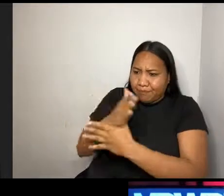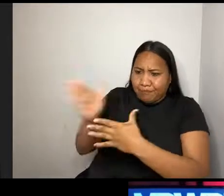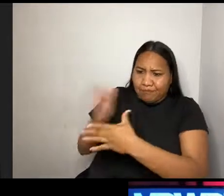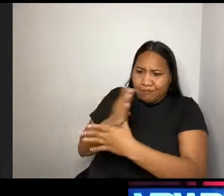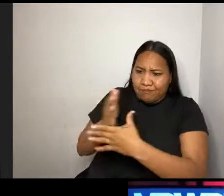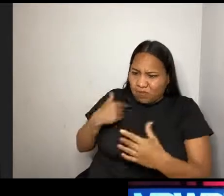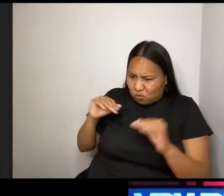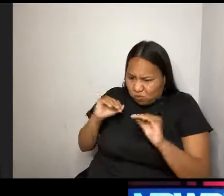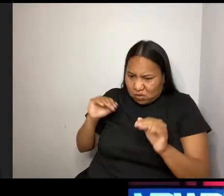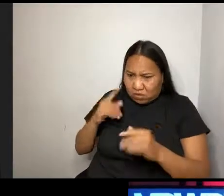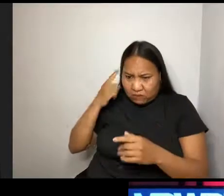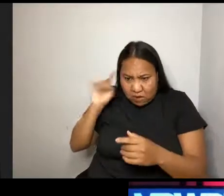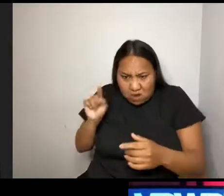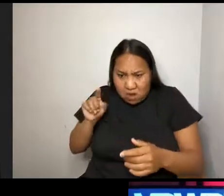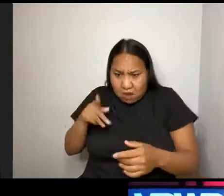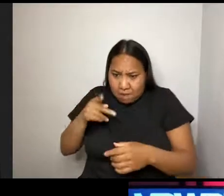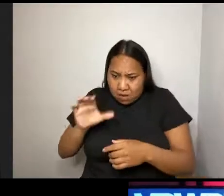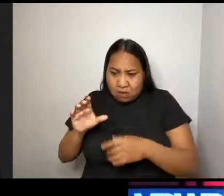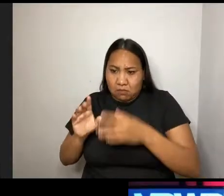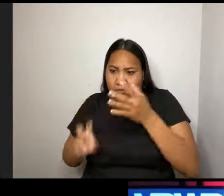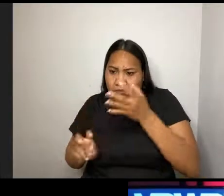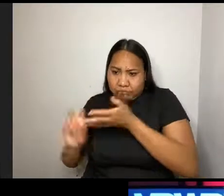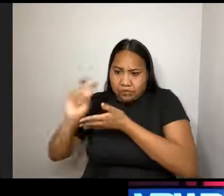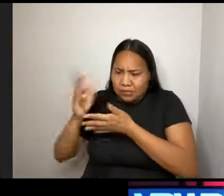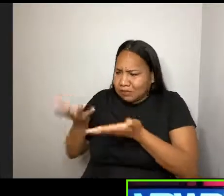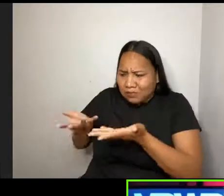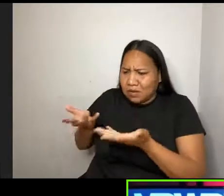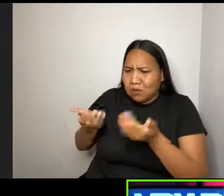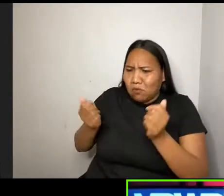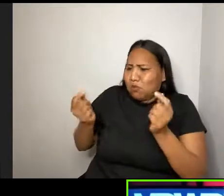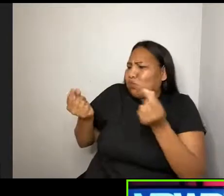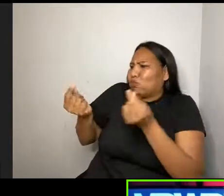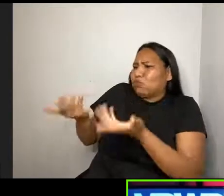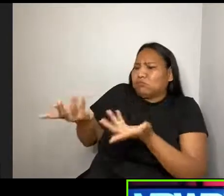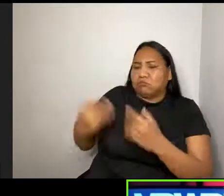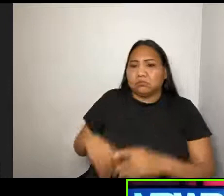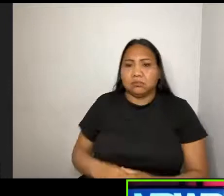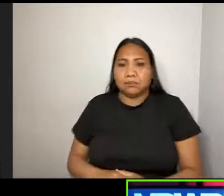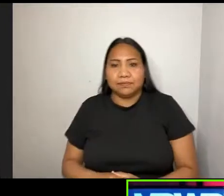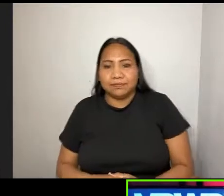together and moving forward together? TWO EAGLES: Yeah, so, I